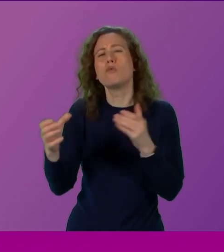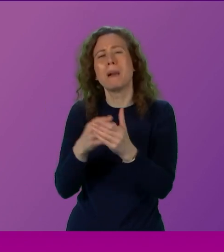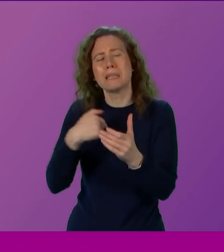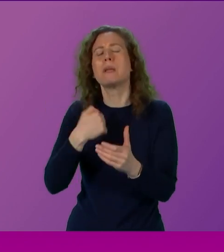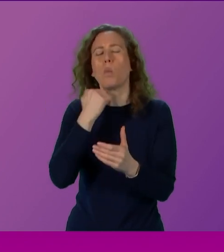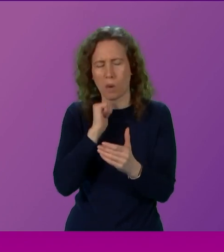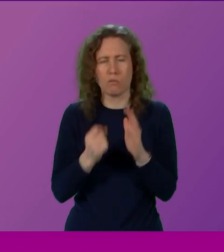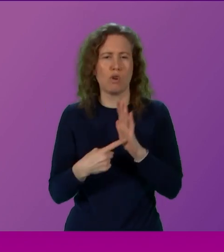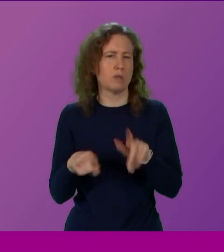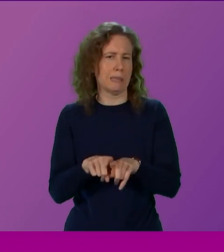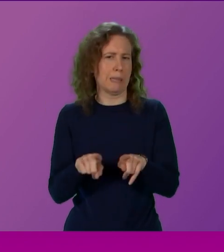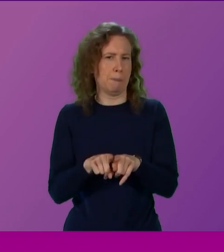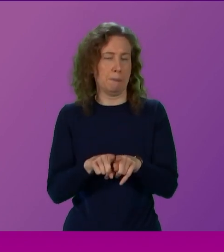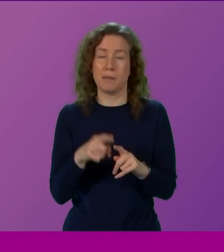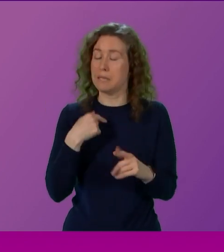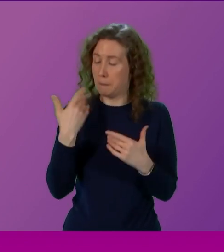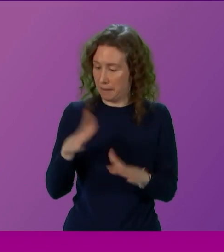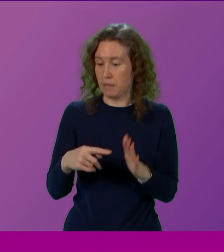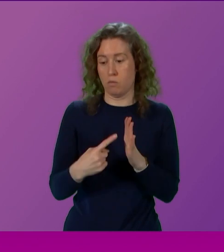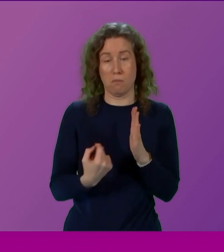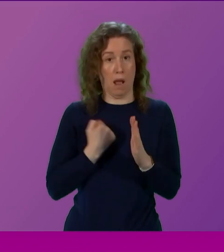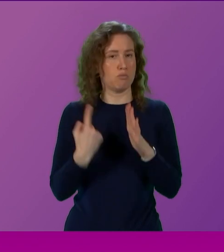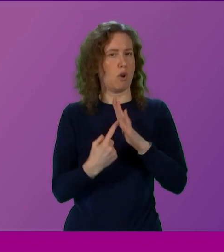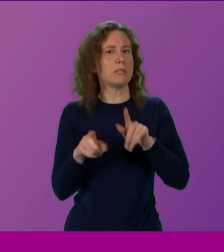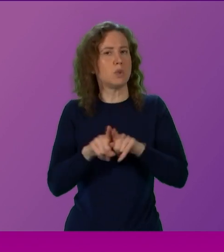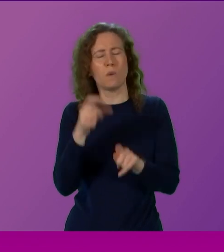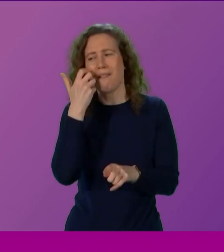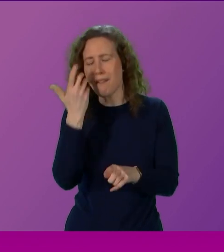me as First Minister, as it has been a priority for me every day in this job.